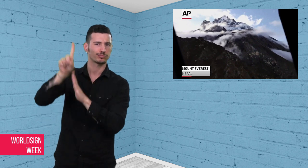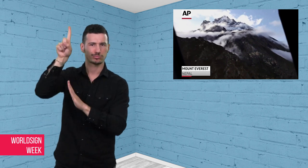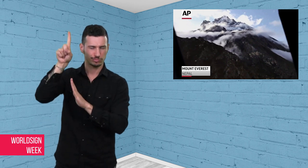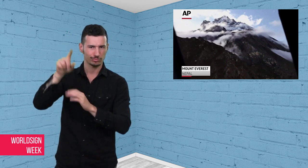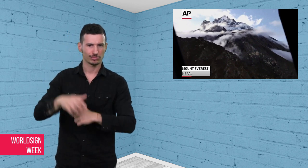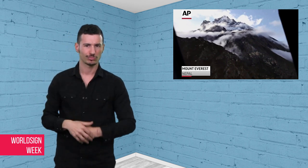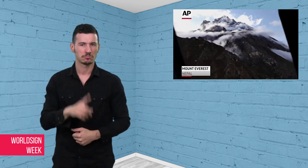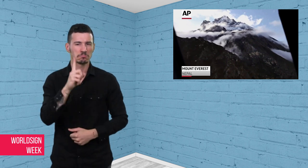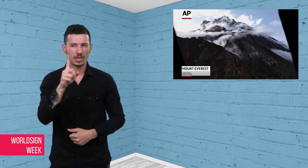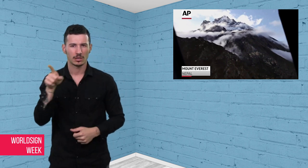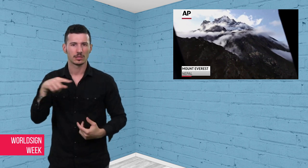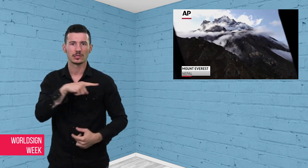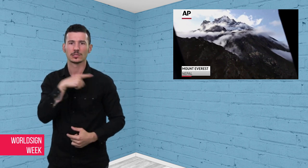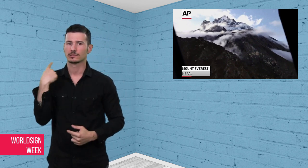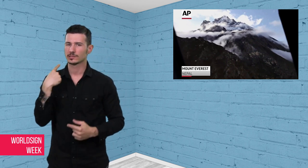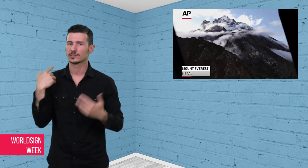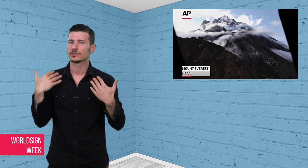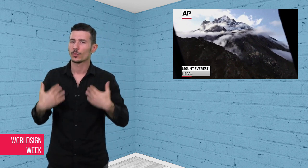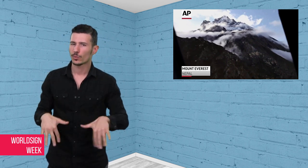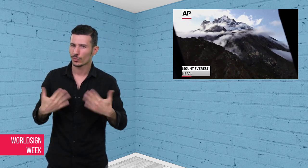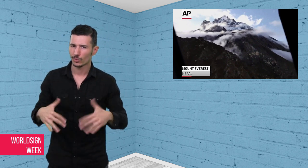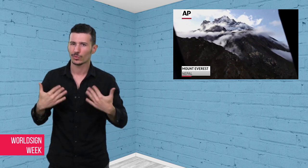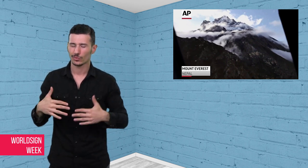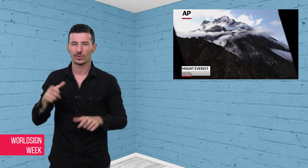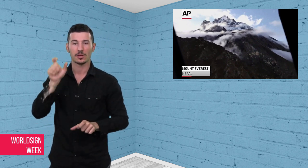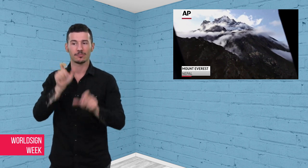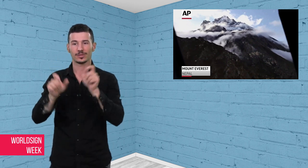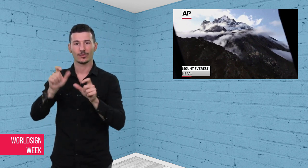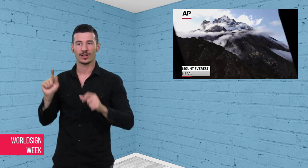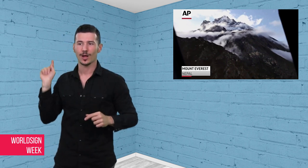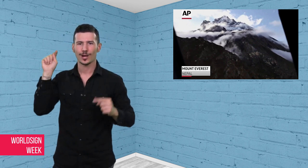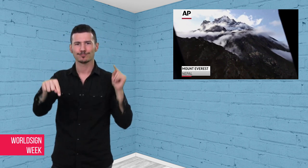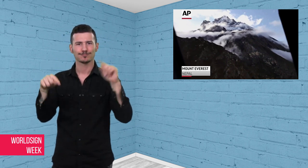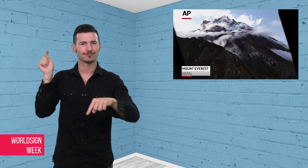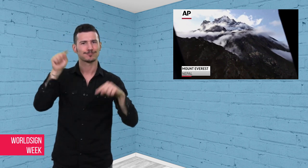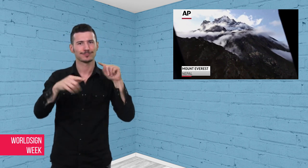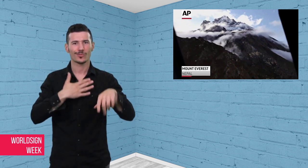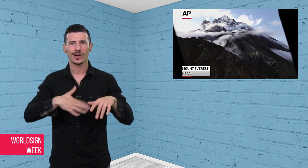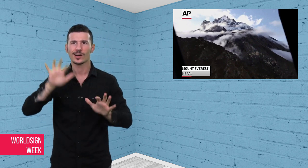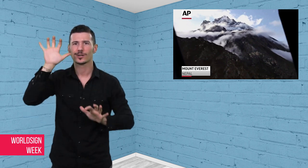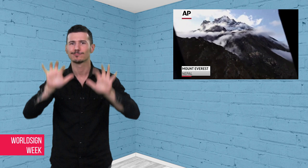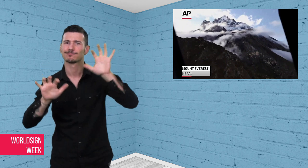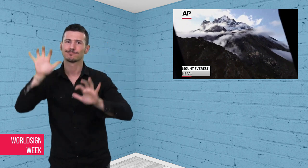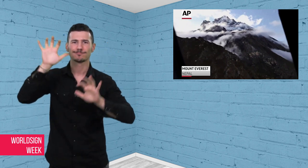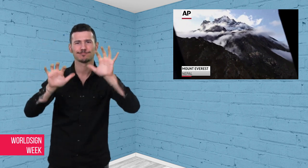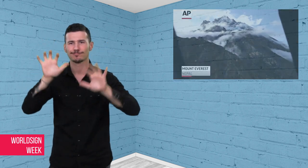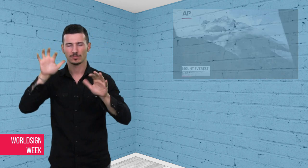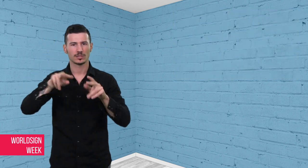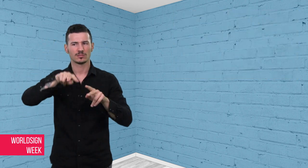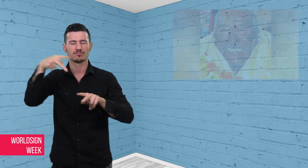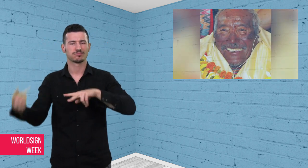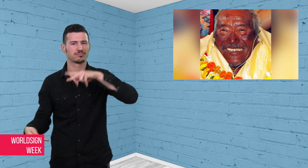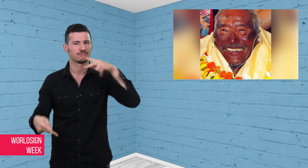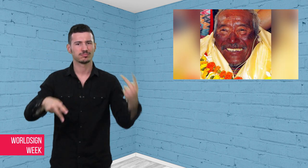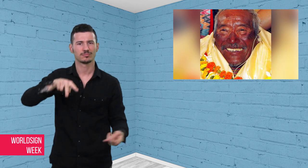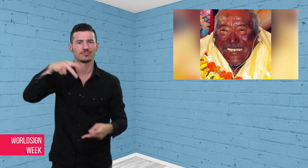Earth, is one of the most dangerous mountains for climbers and has resulted